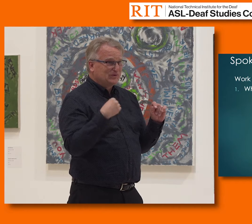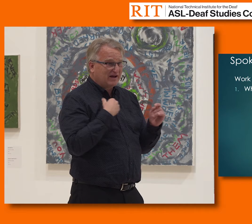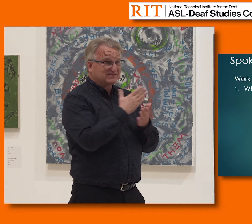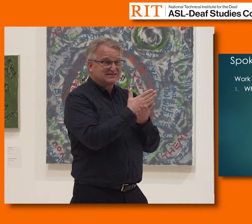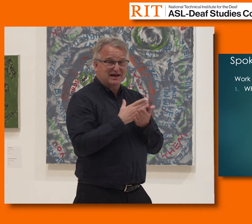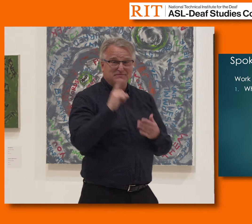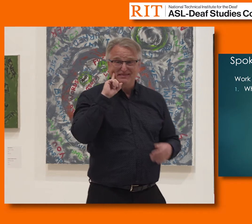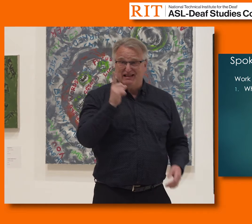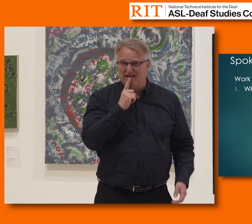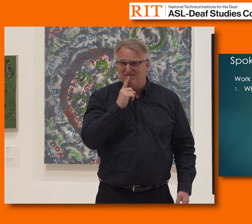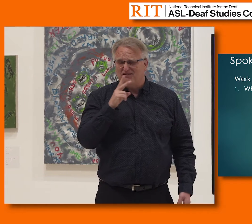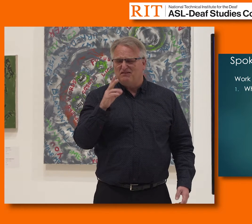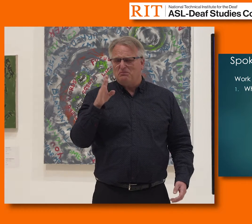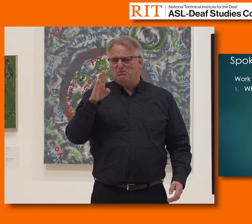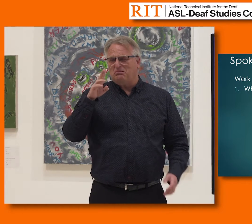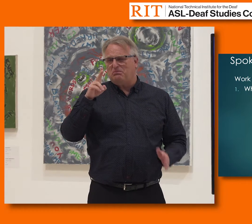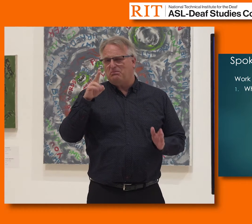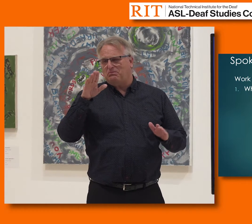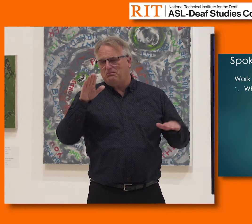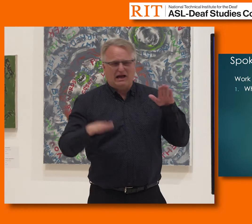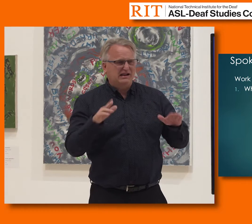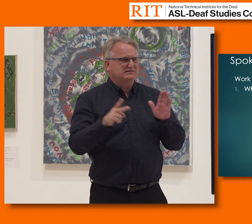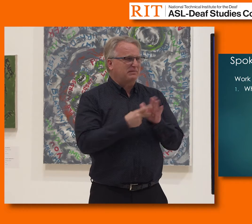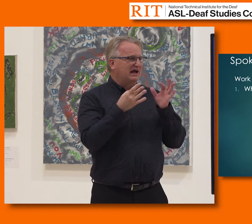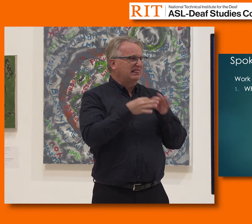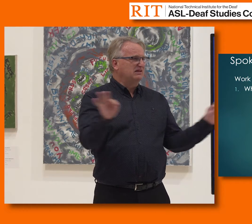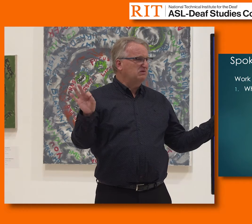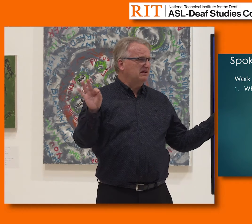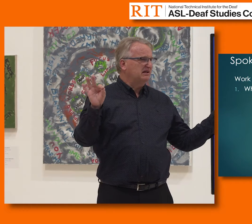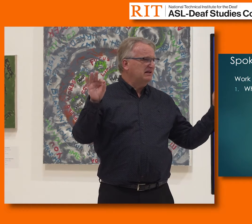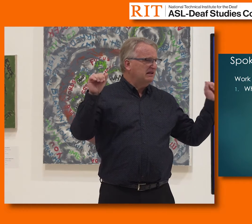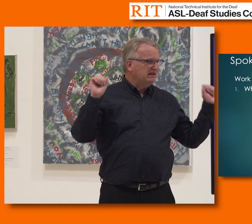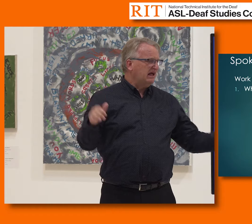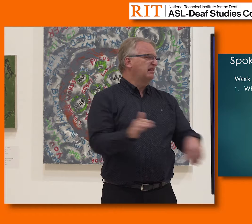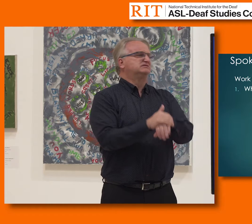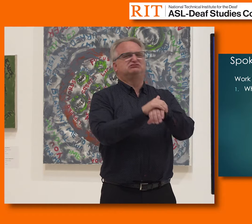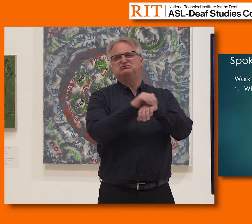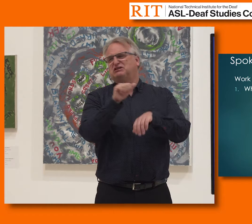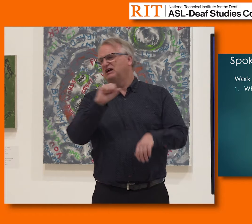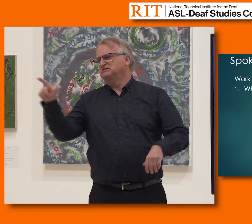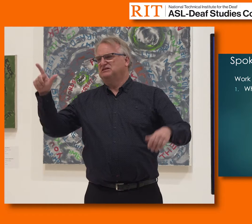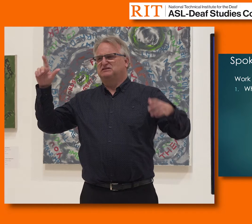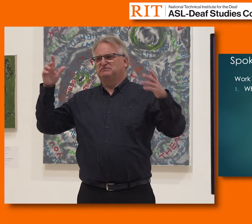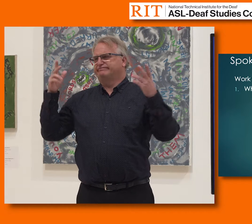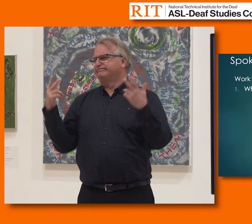So, here at RIT, you have some Deaf people who are absolutely balanced bilinguals,